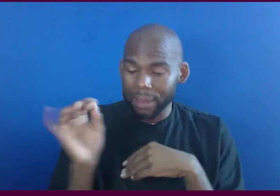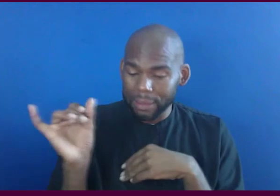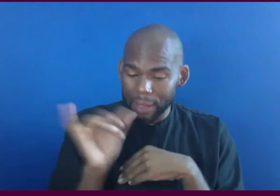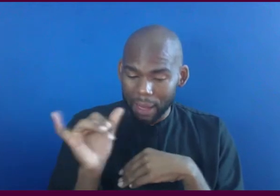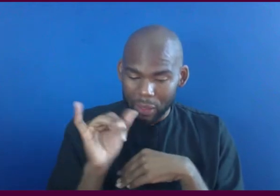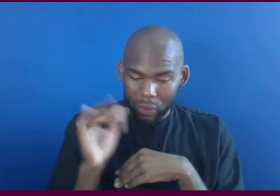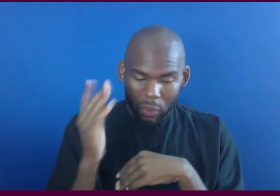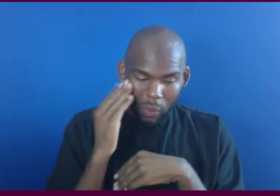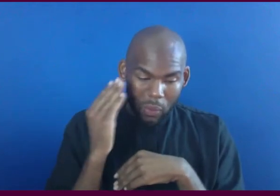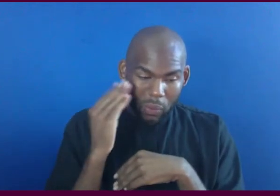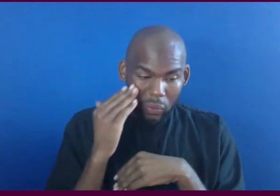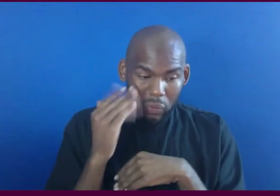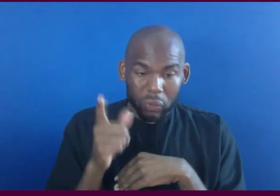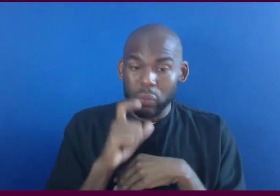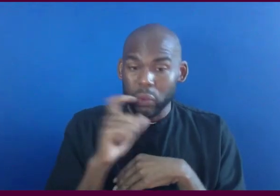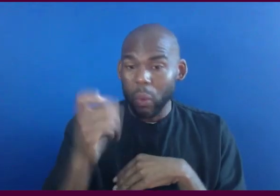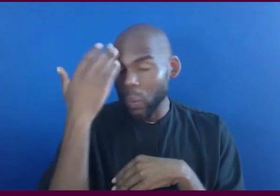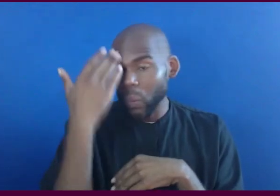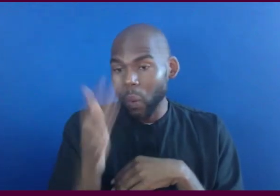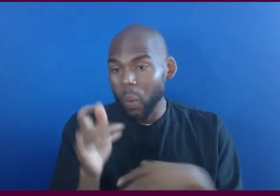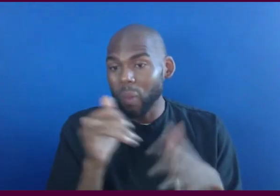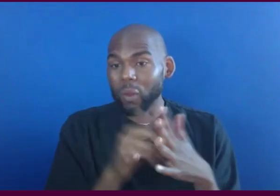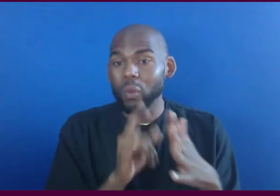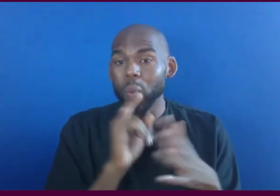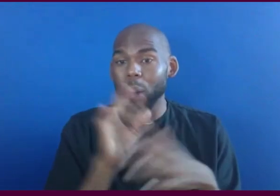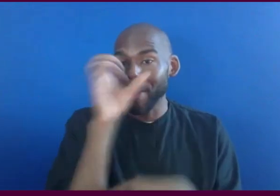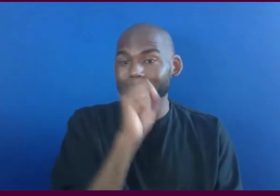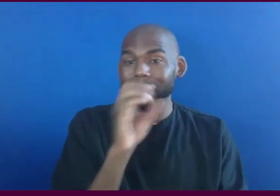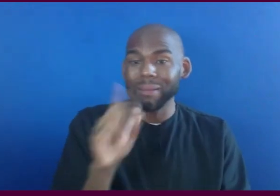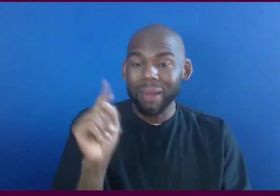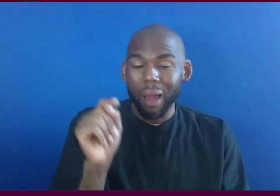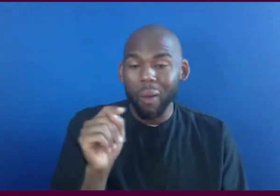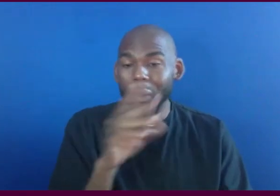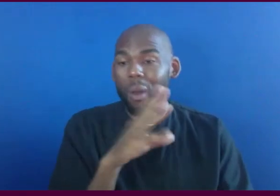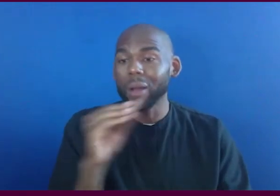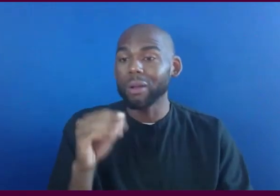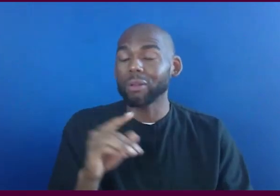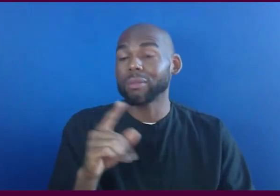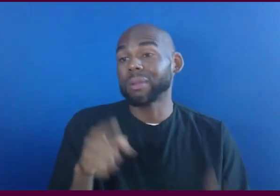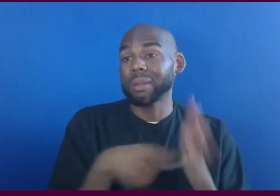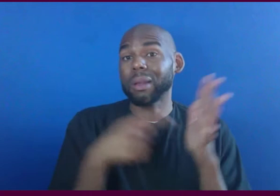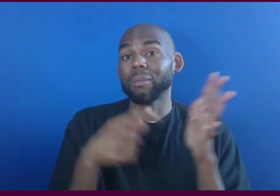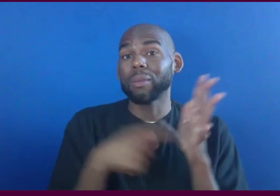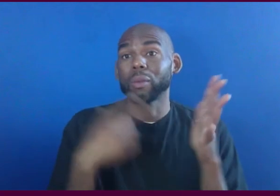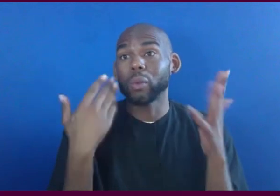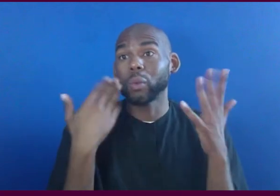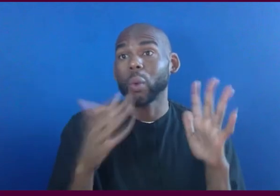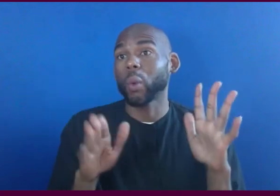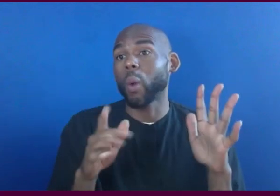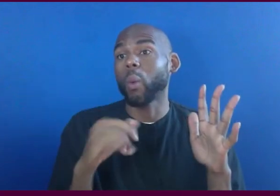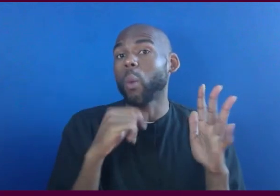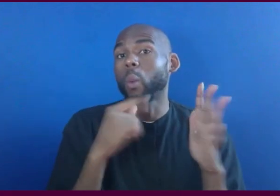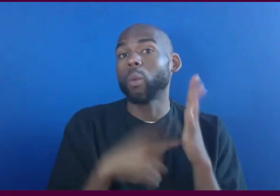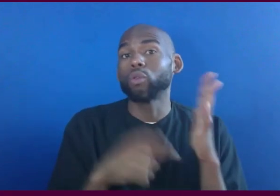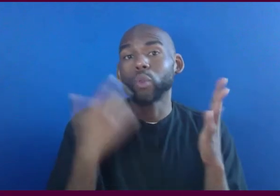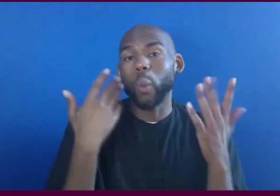And it's like you don't know that you're missing out, sometimes you don't know what you don't